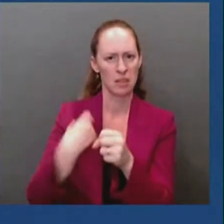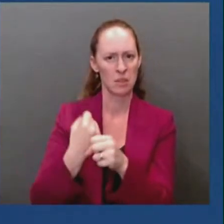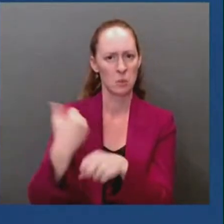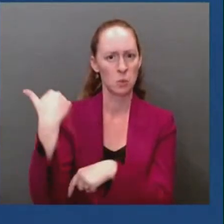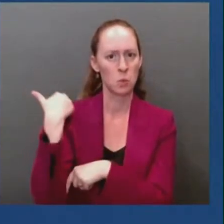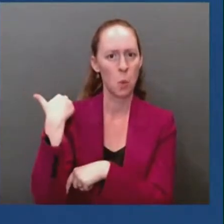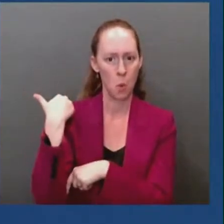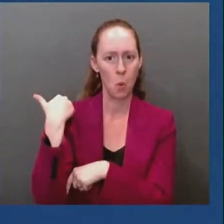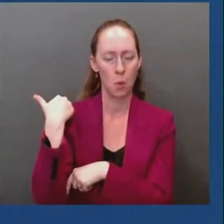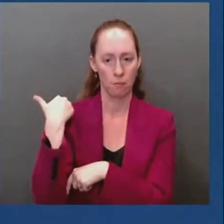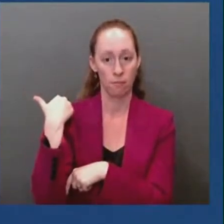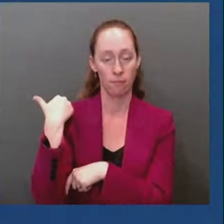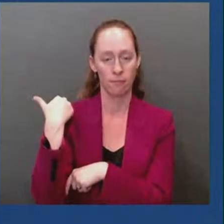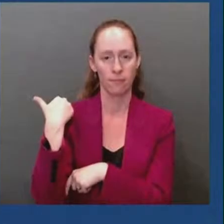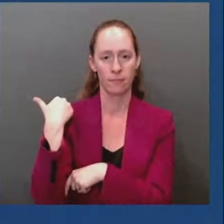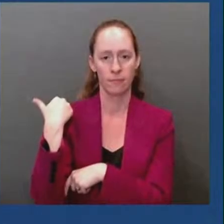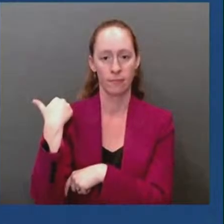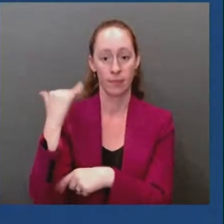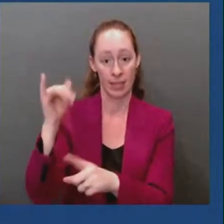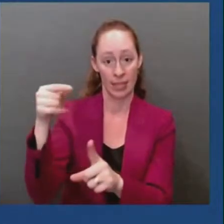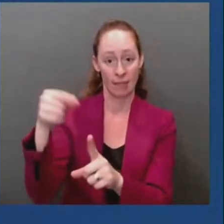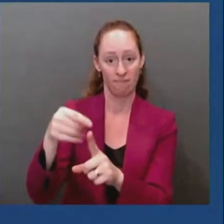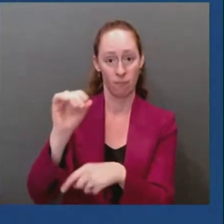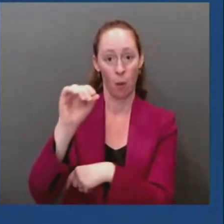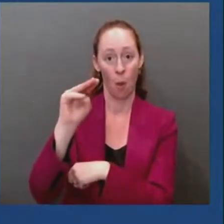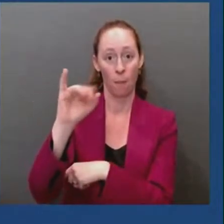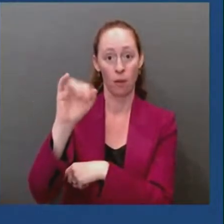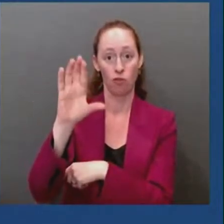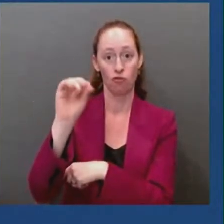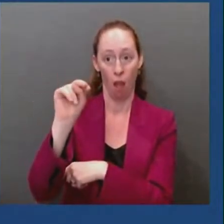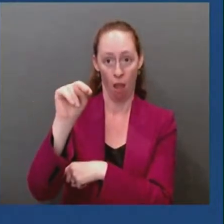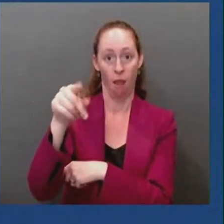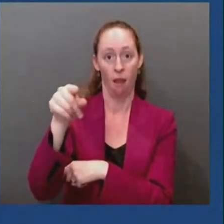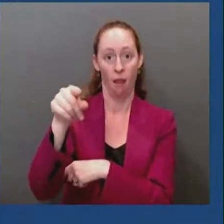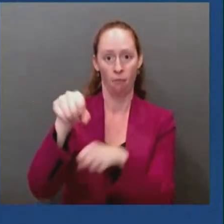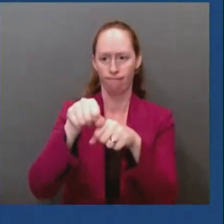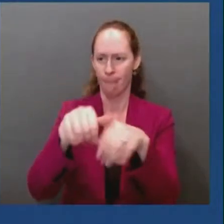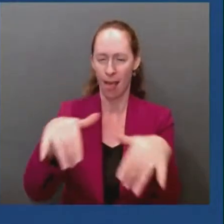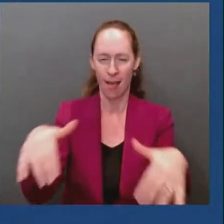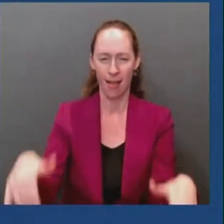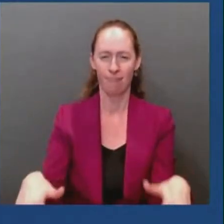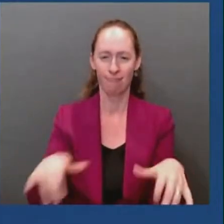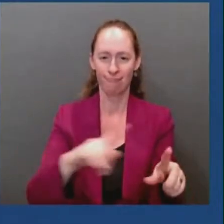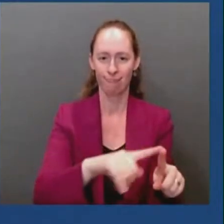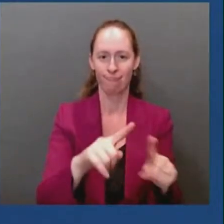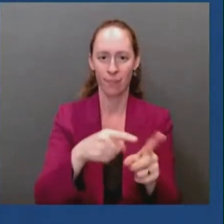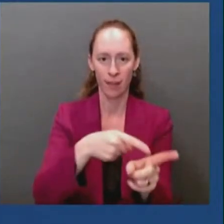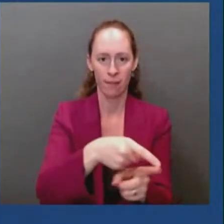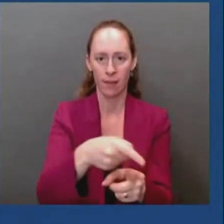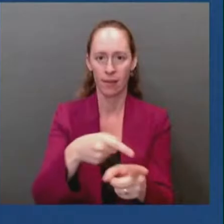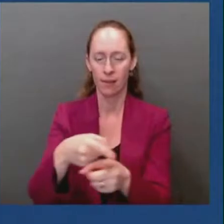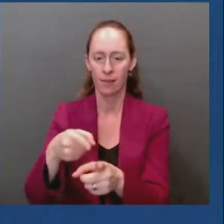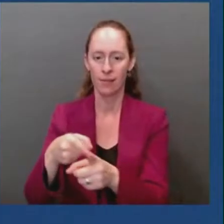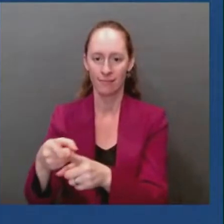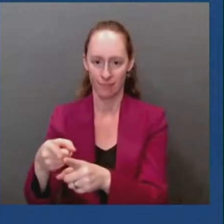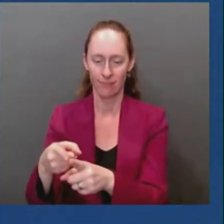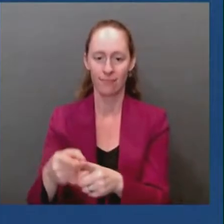ALMOST A YEAR NOW OF OMICRON